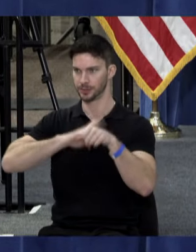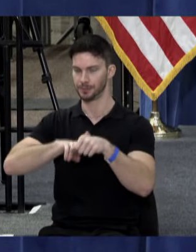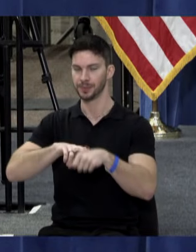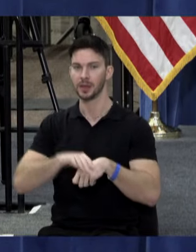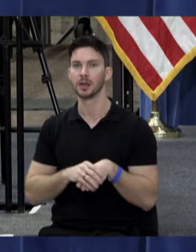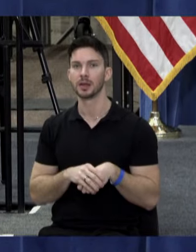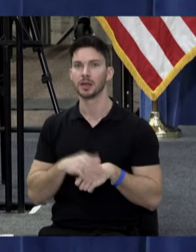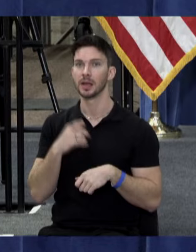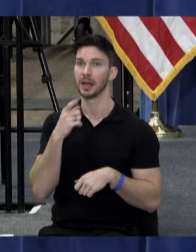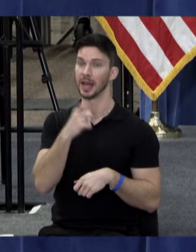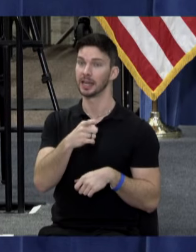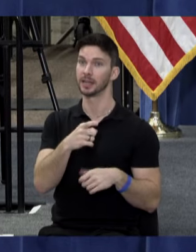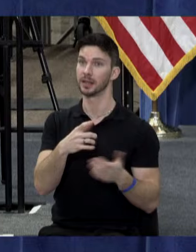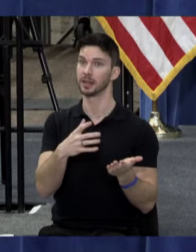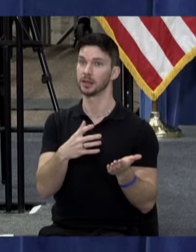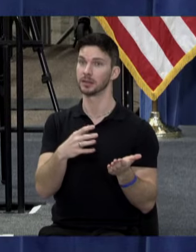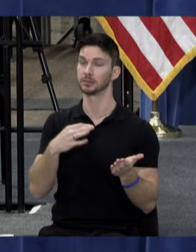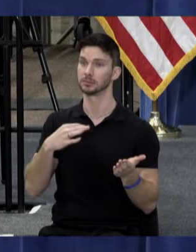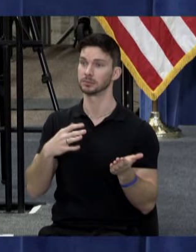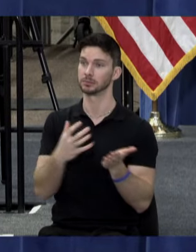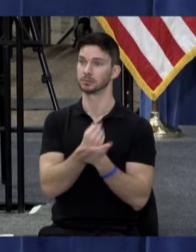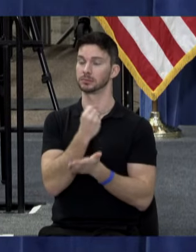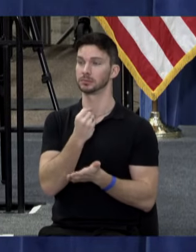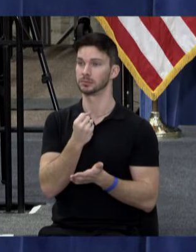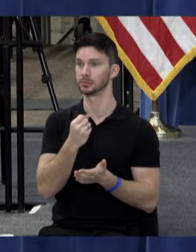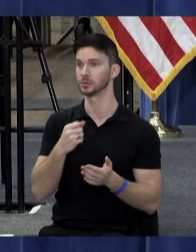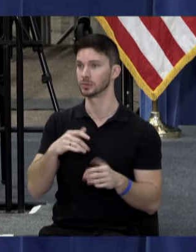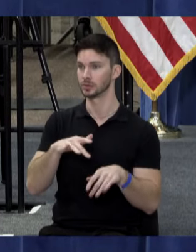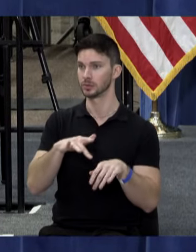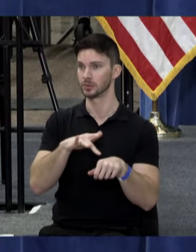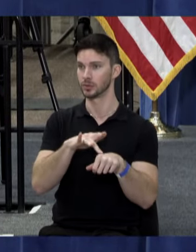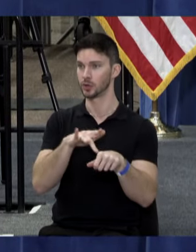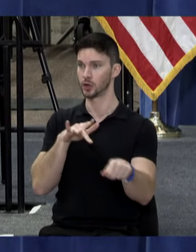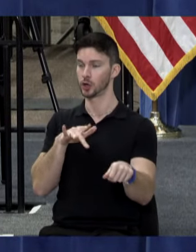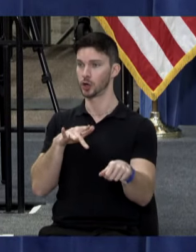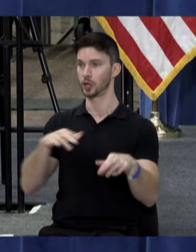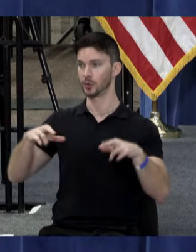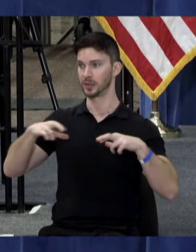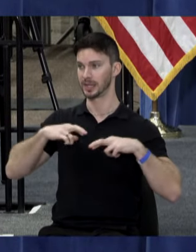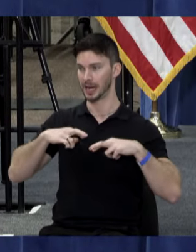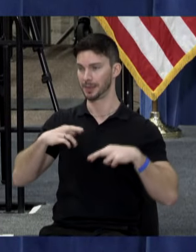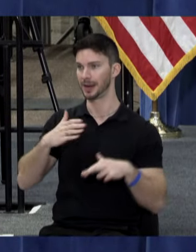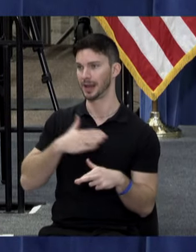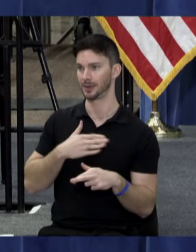retirement because my MS symptoms were getting worse. I was getting into secondary progressive.